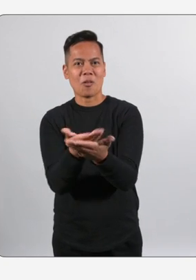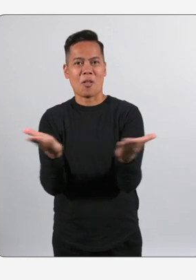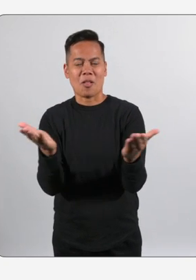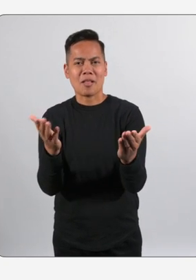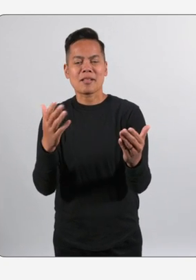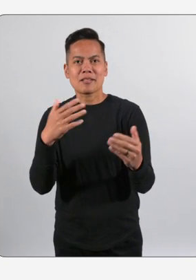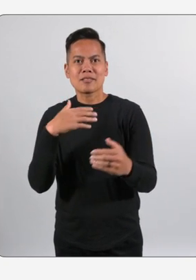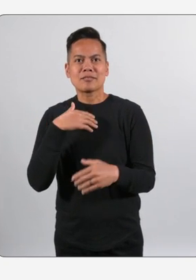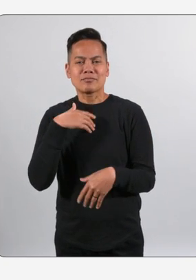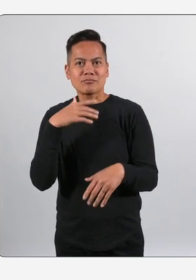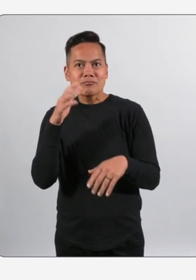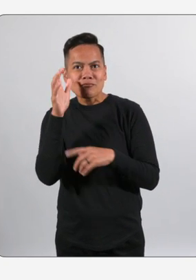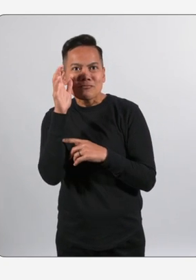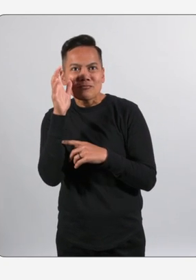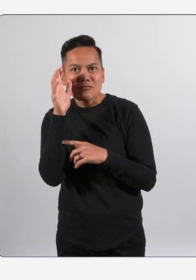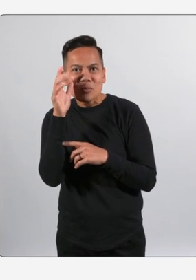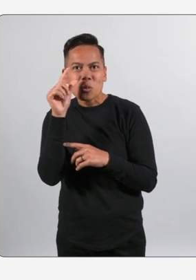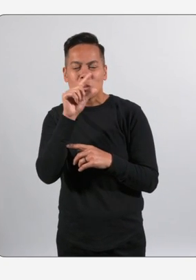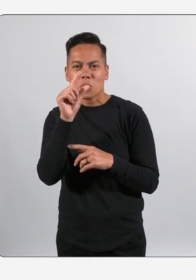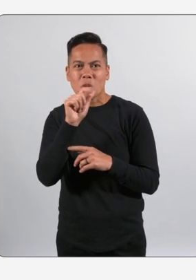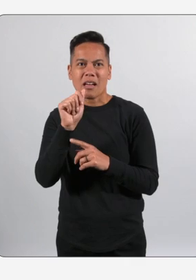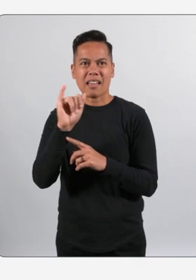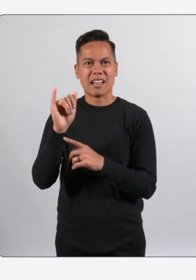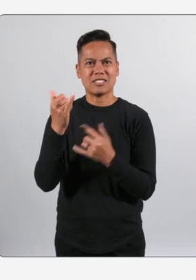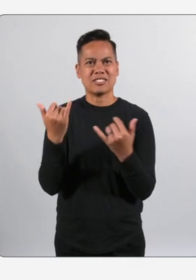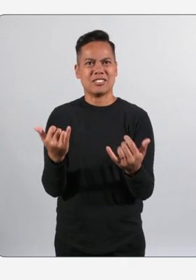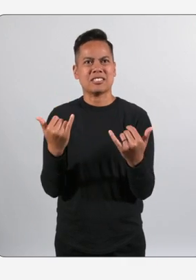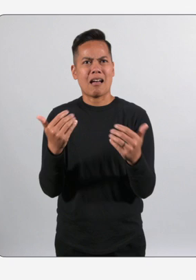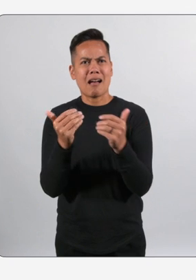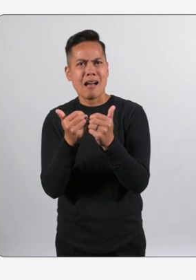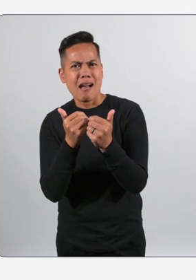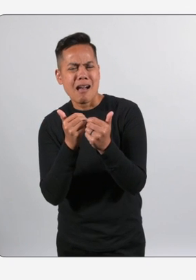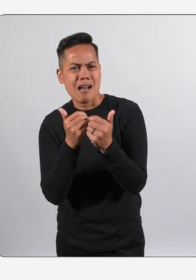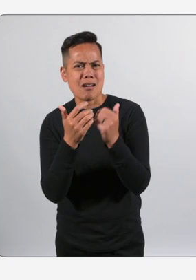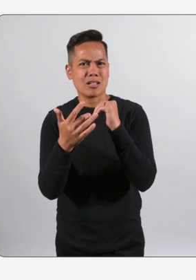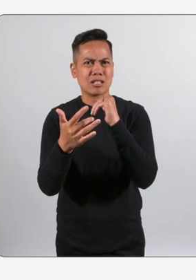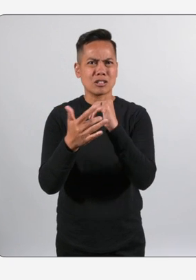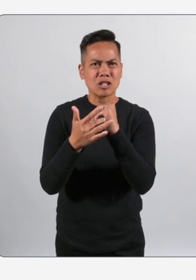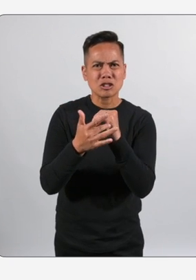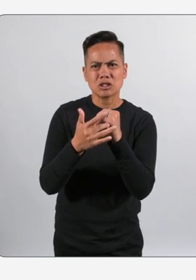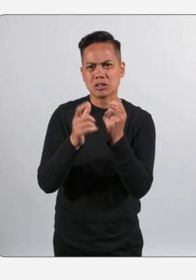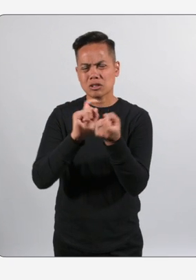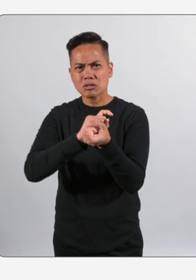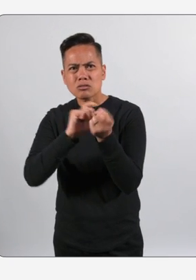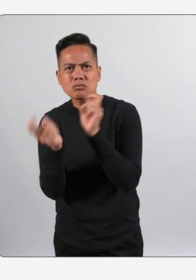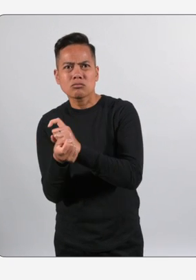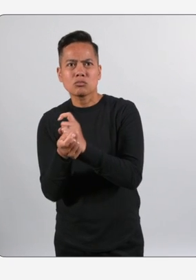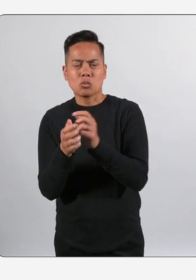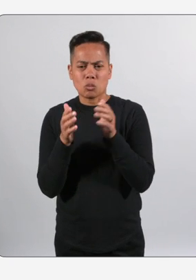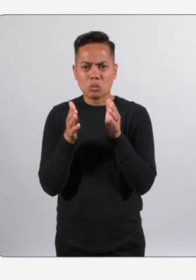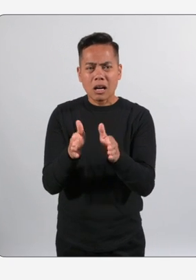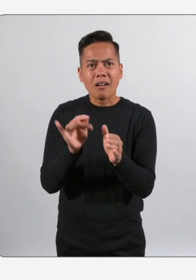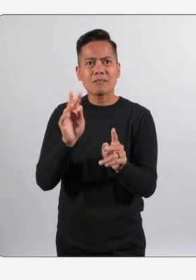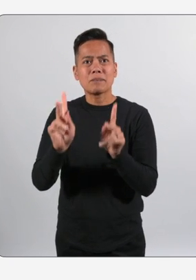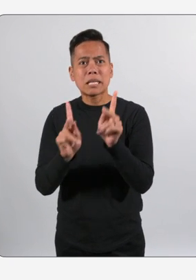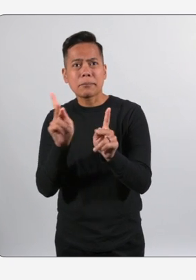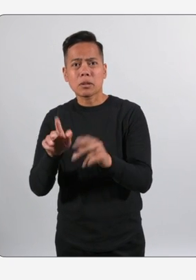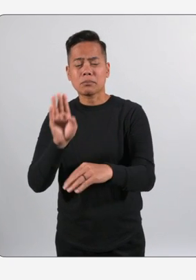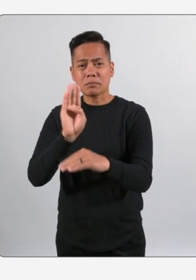AI today and about how these breakthroughs in technology will change the ways that people, businesses and communities